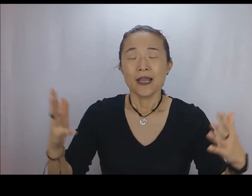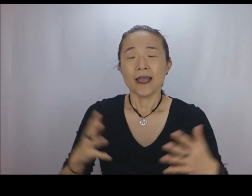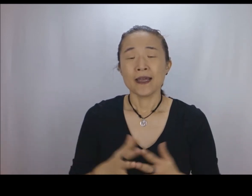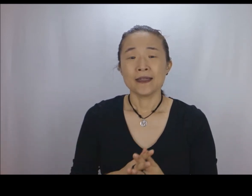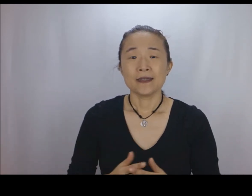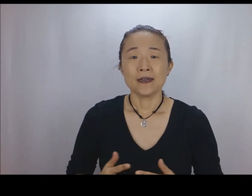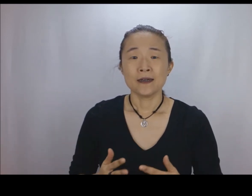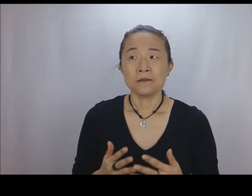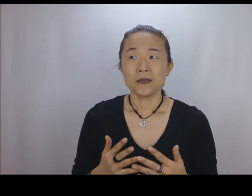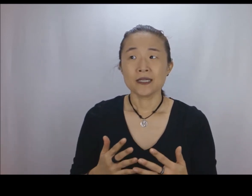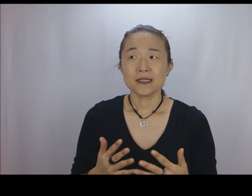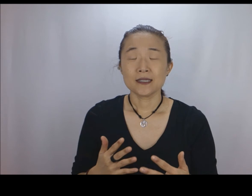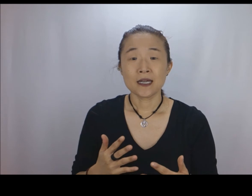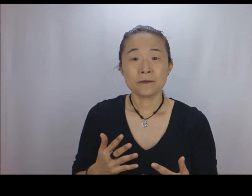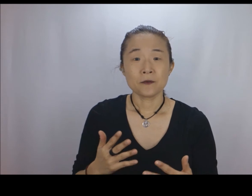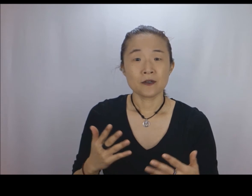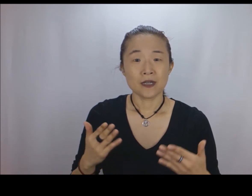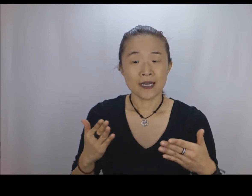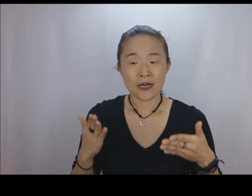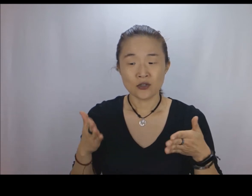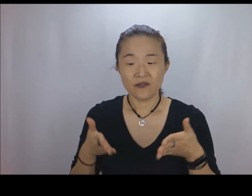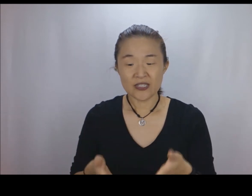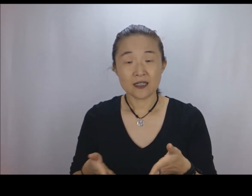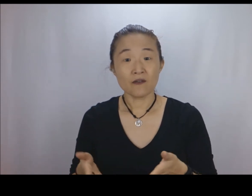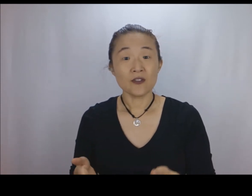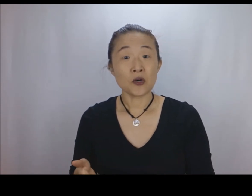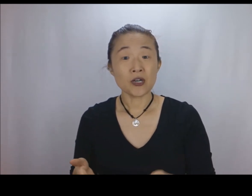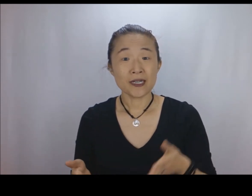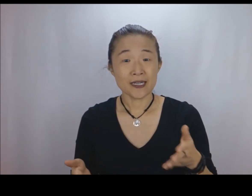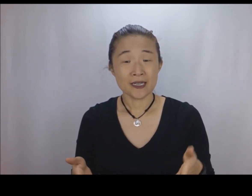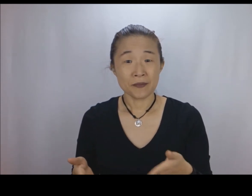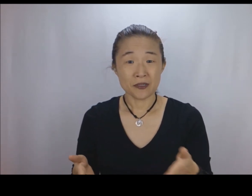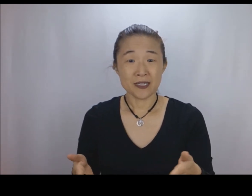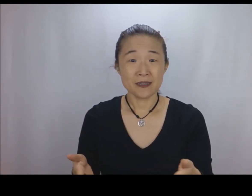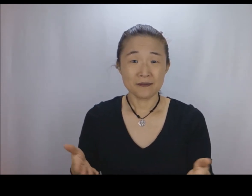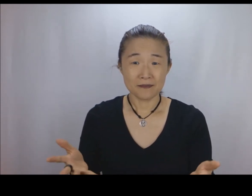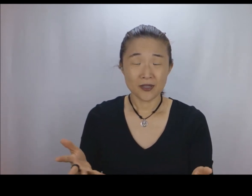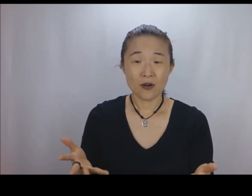And that is a sign for an actual physical floor in the building,